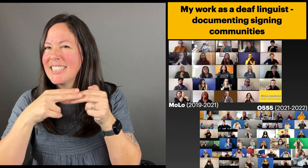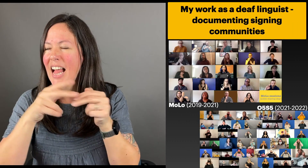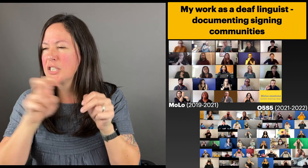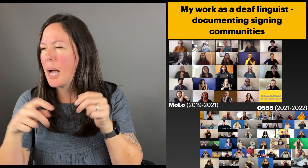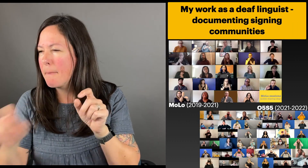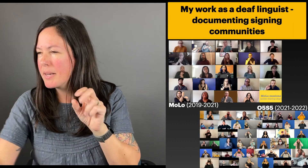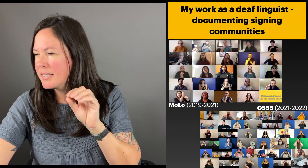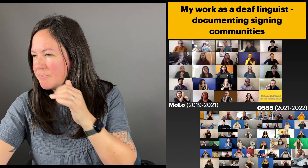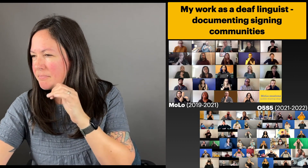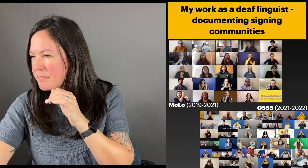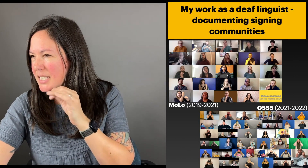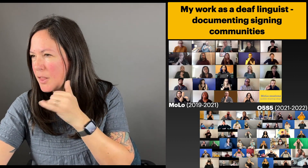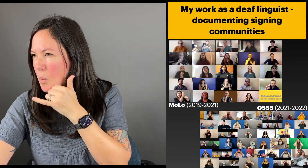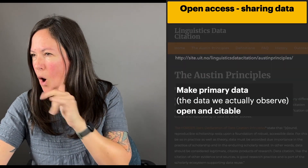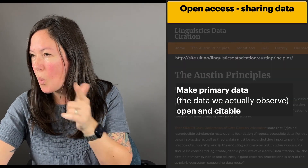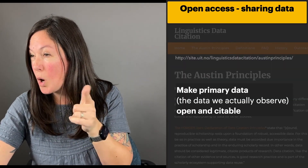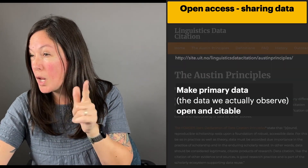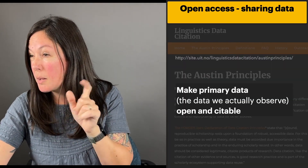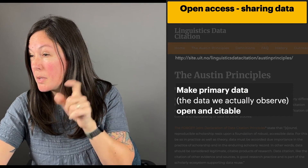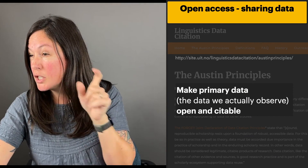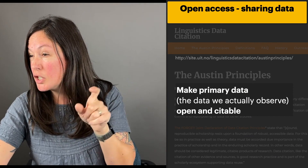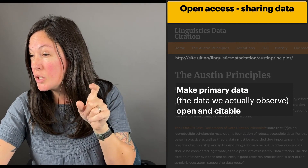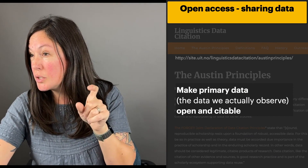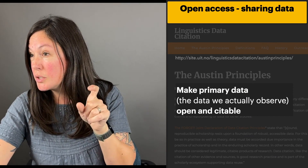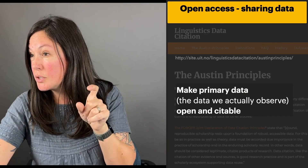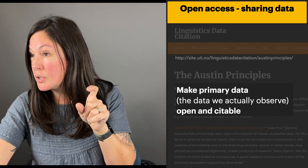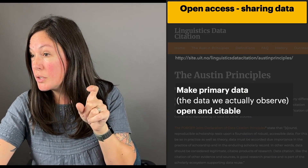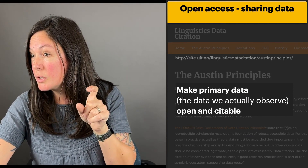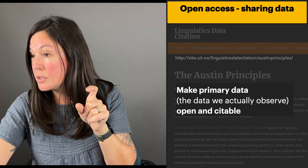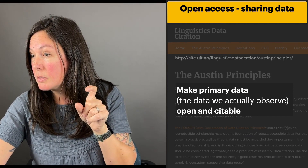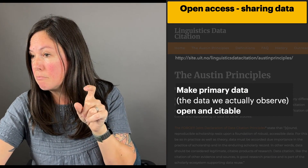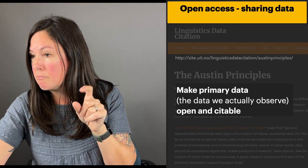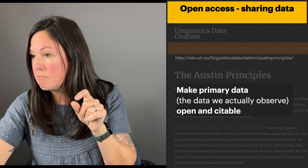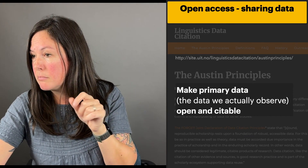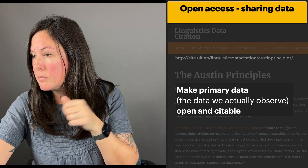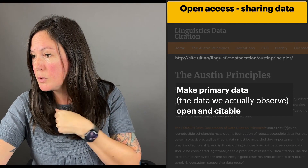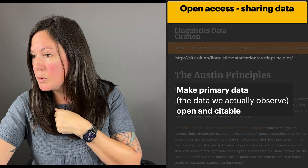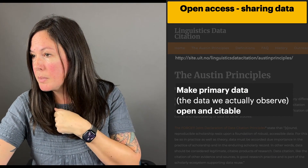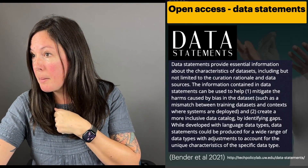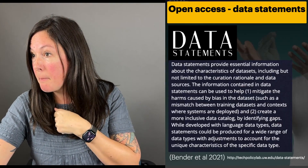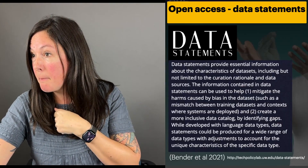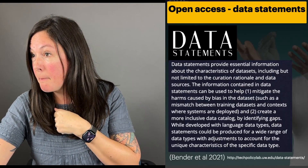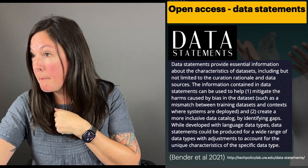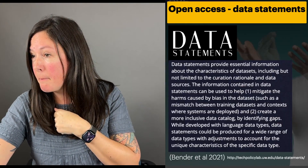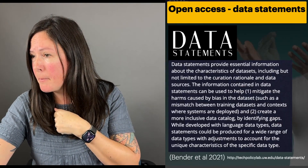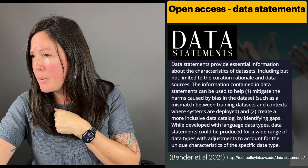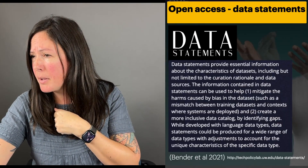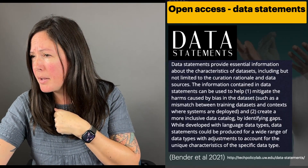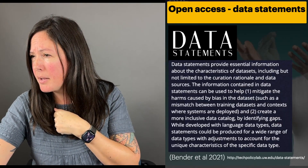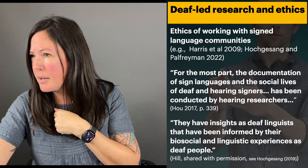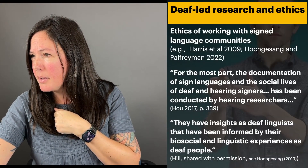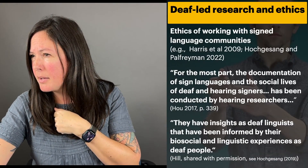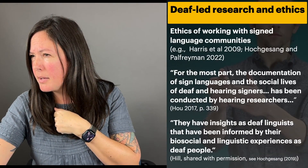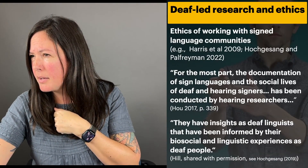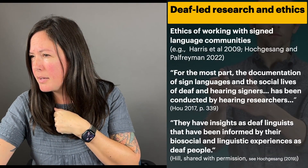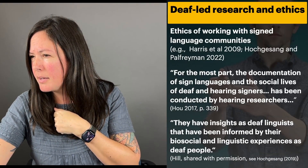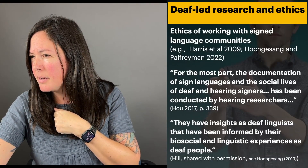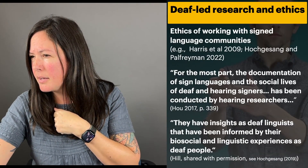turning to that now actually I jumped that this is in the wrong